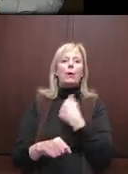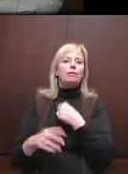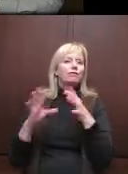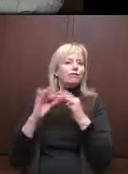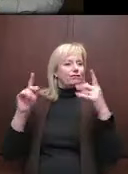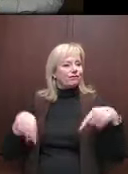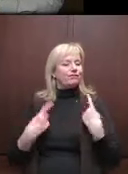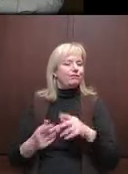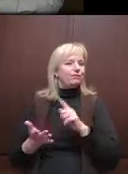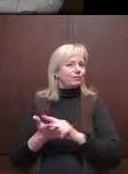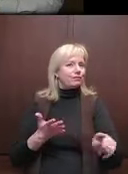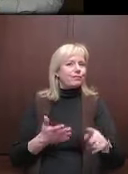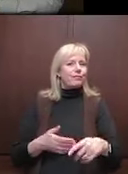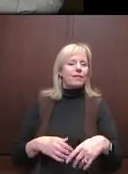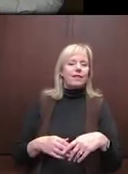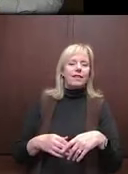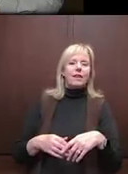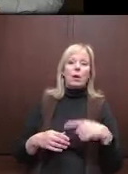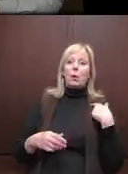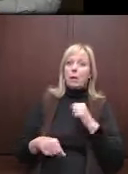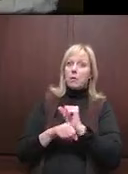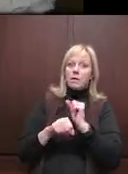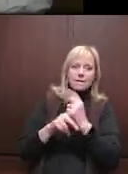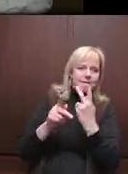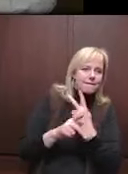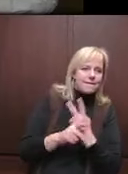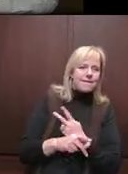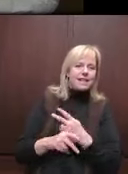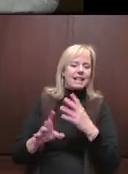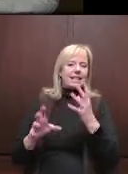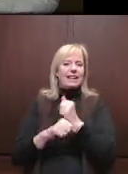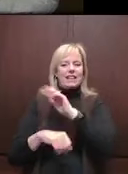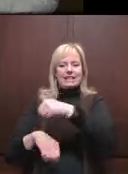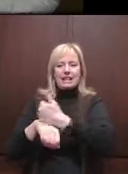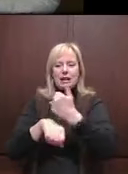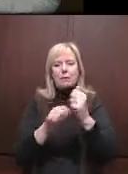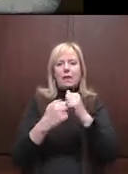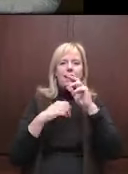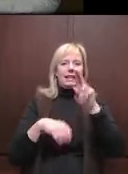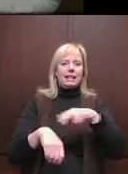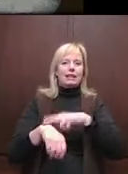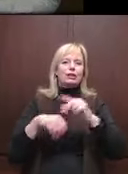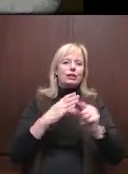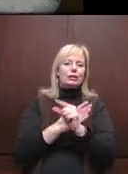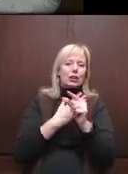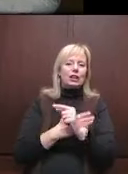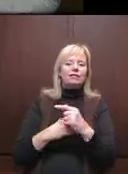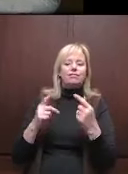the last week we didn't have that we've been working on to get this mass site set up with the National Guard, the health department.